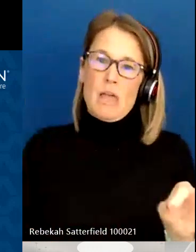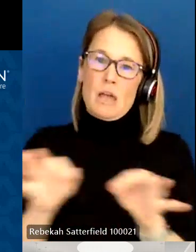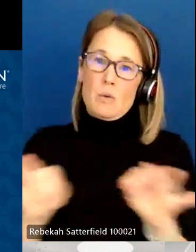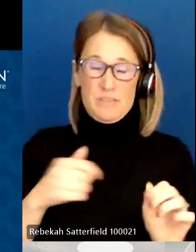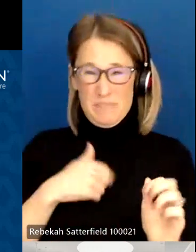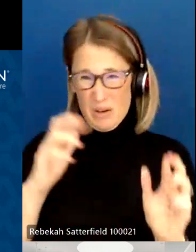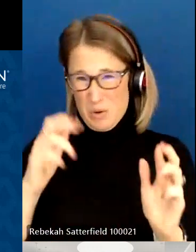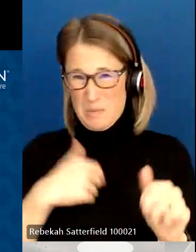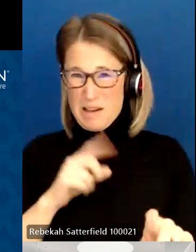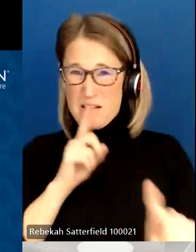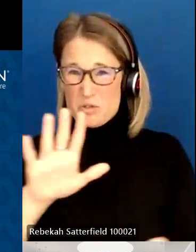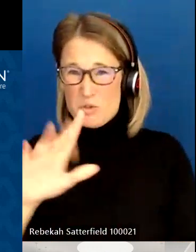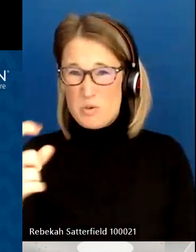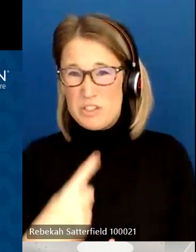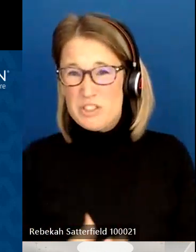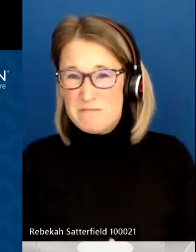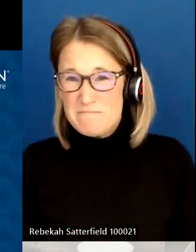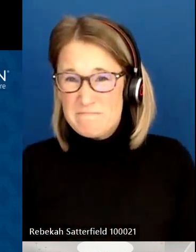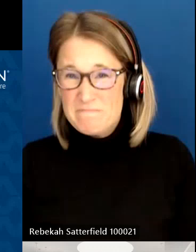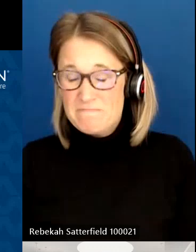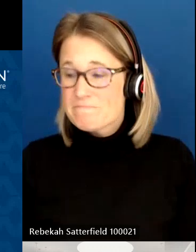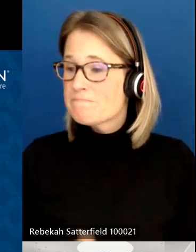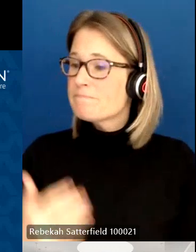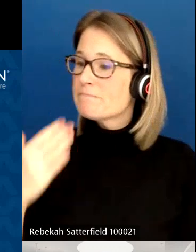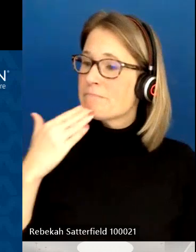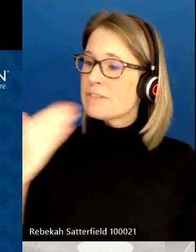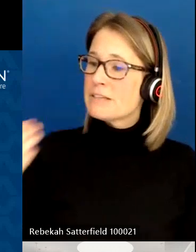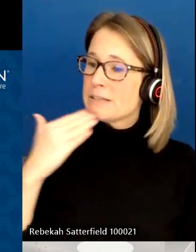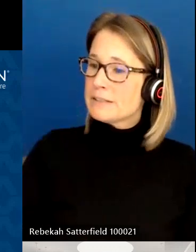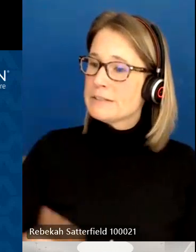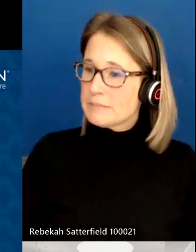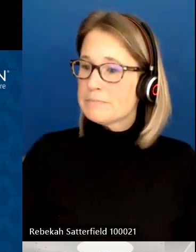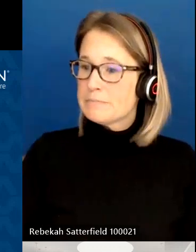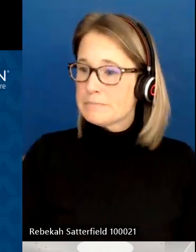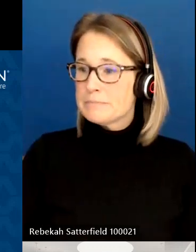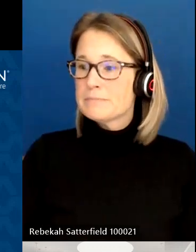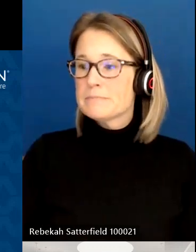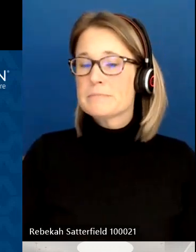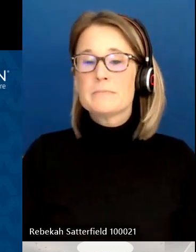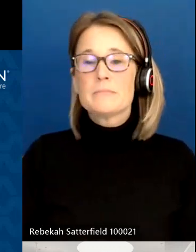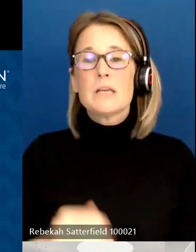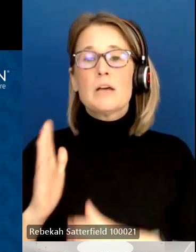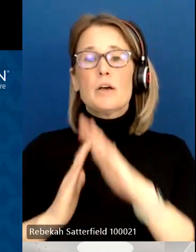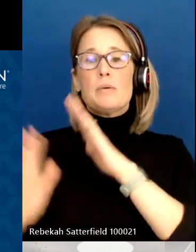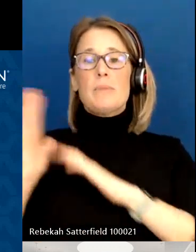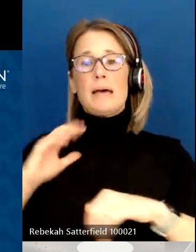the question does thank you um next question back in the mitigation section of the decision support